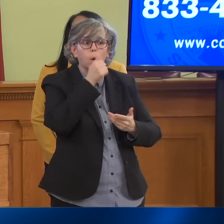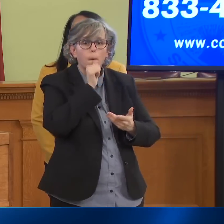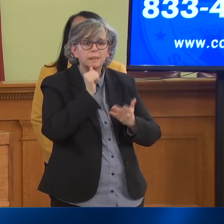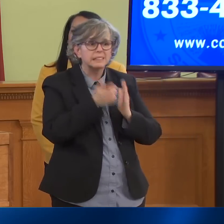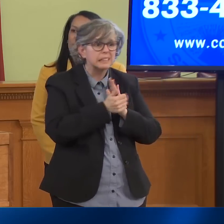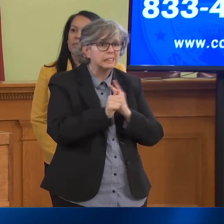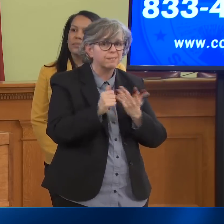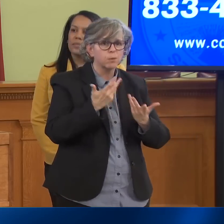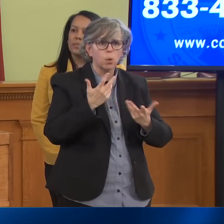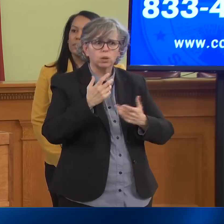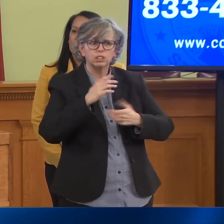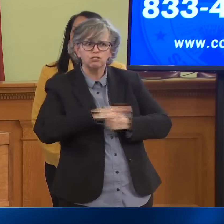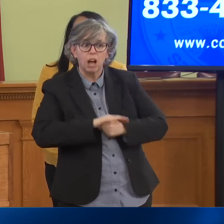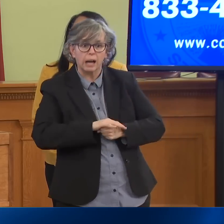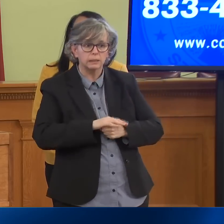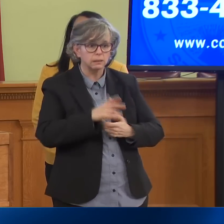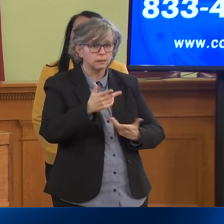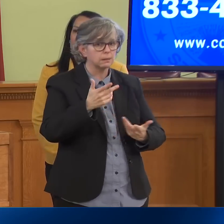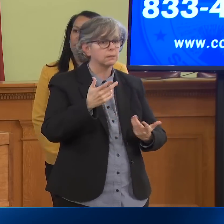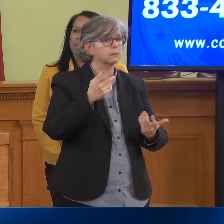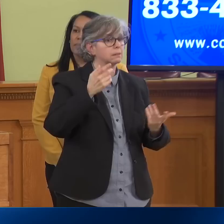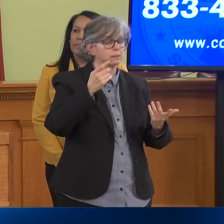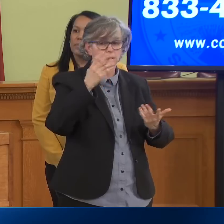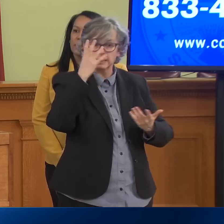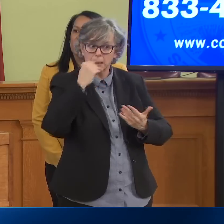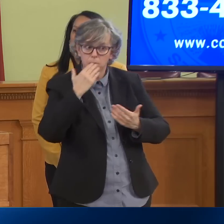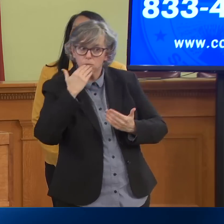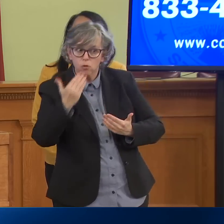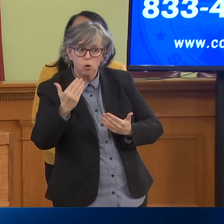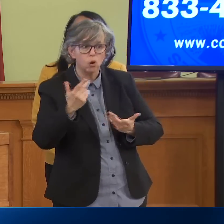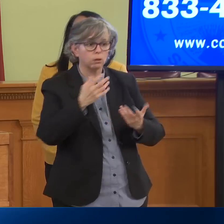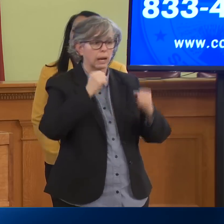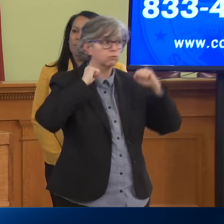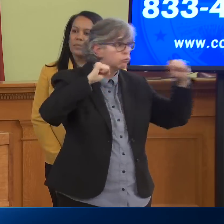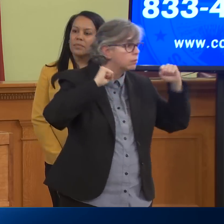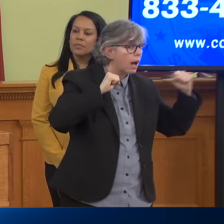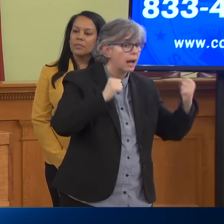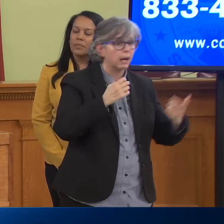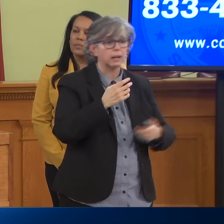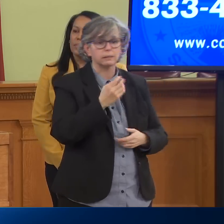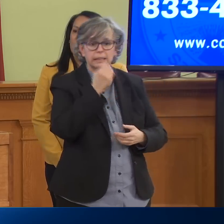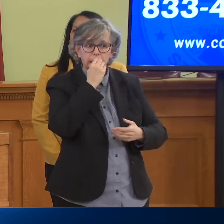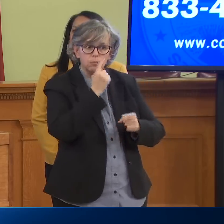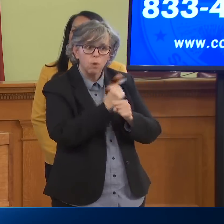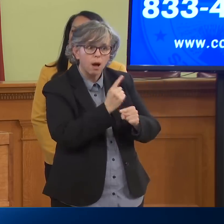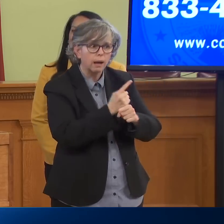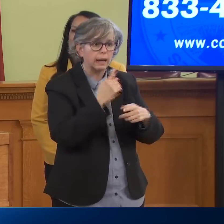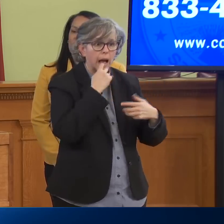ALSO KEEP DOING THE THINGS YOU ALWAYS DO TO REDUCE YOUR STRESS AND FEEL BETTER.